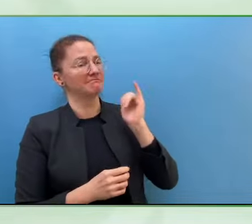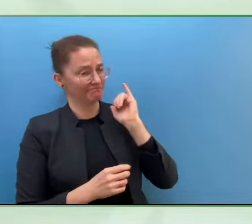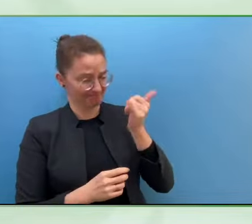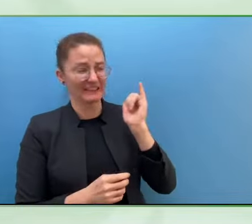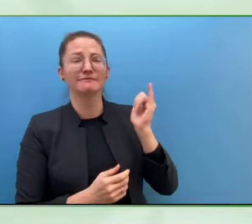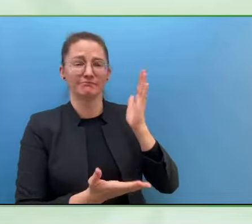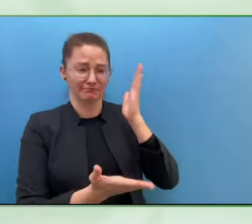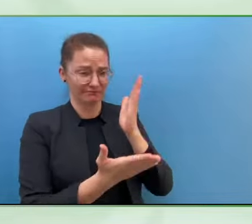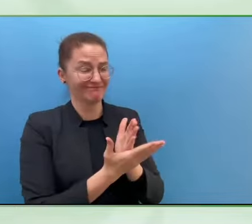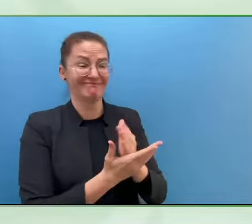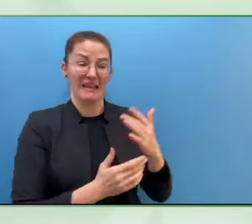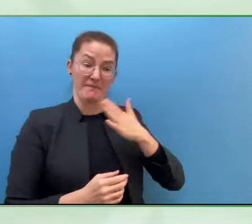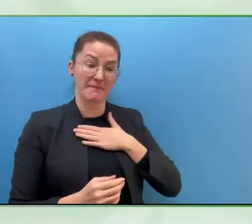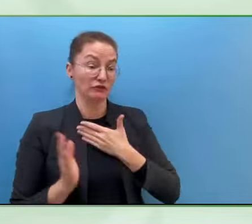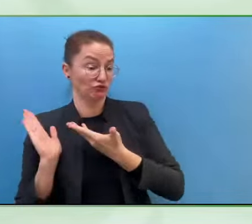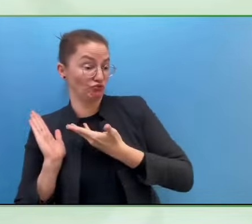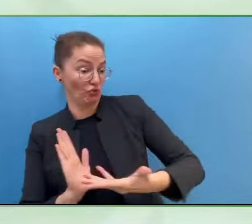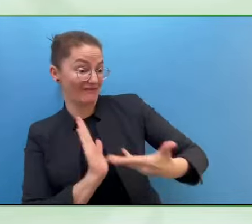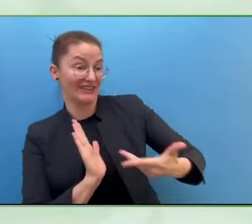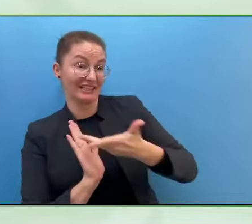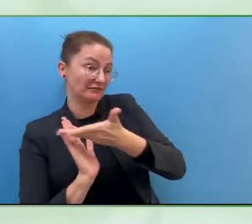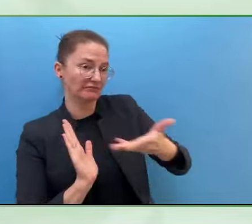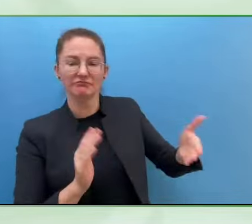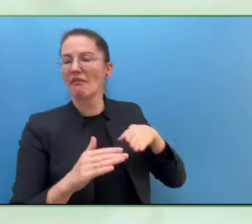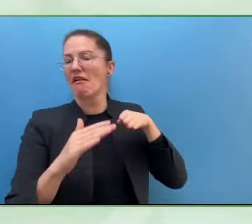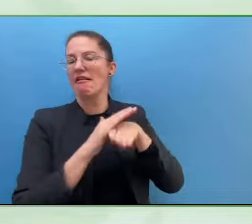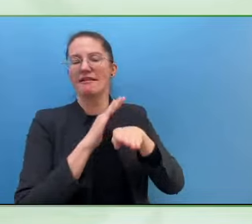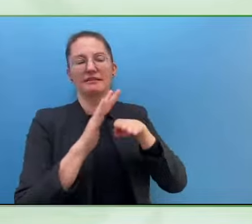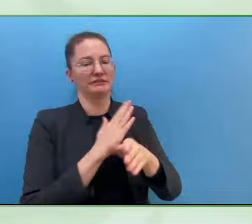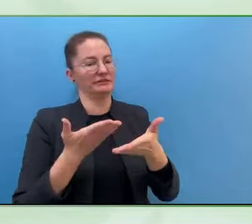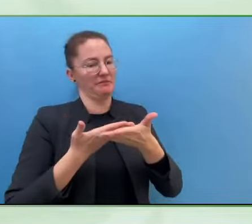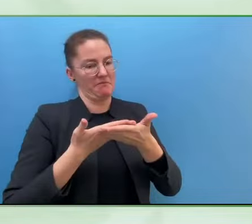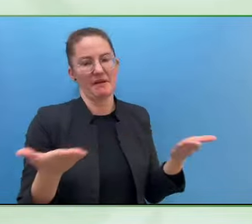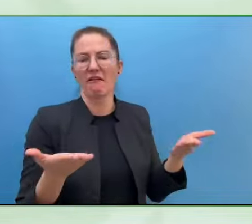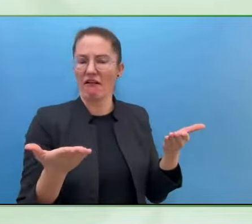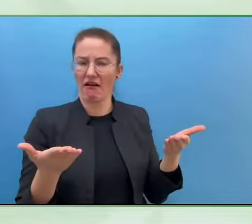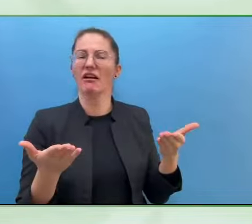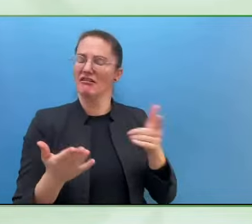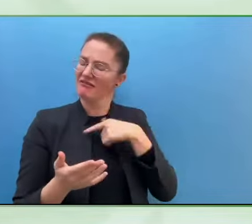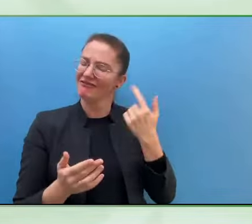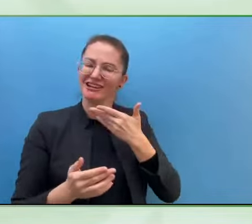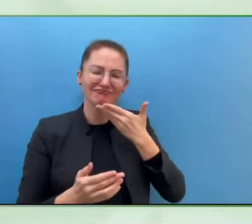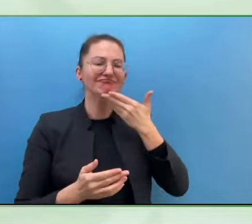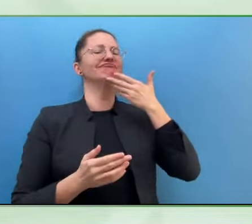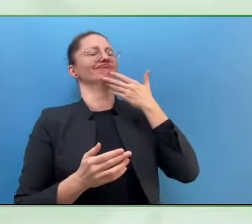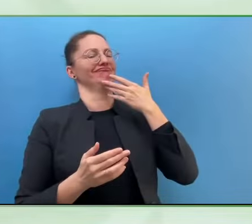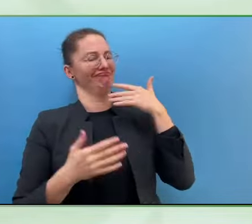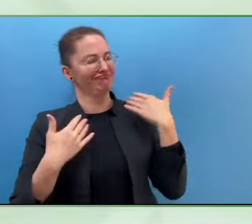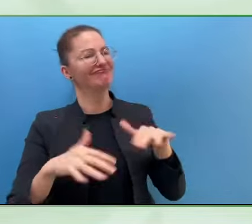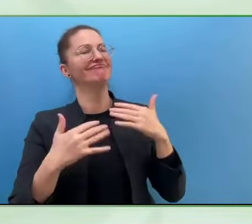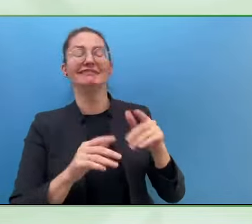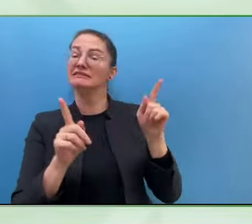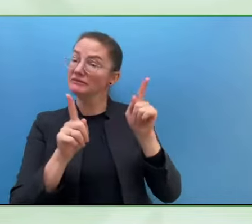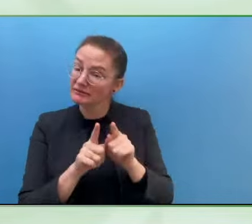So, we tried to grant accessibility beyond the legal requirements.